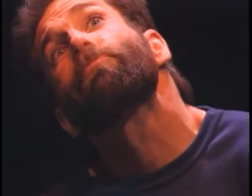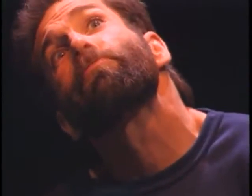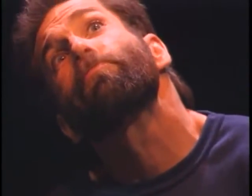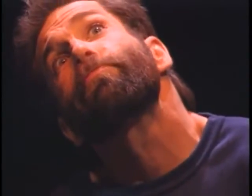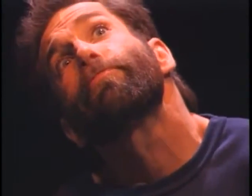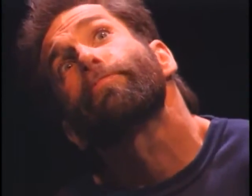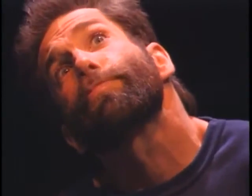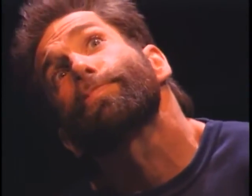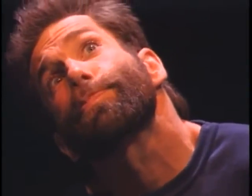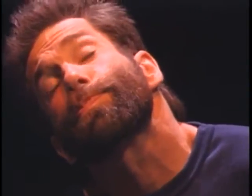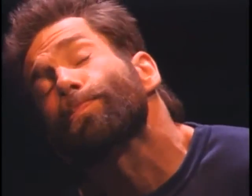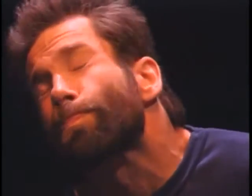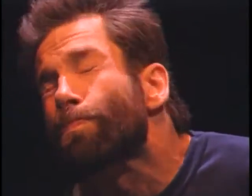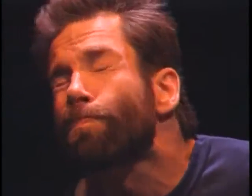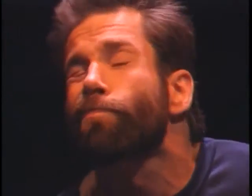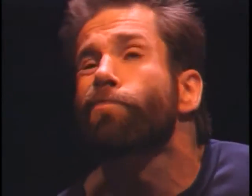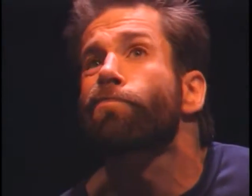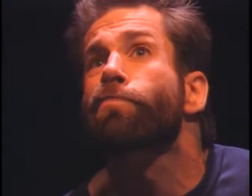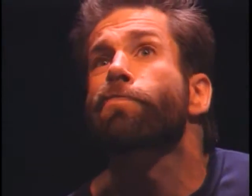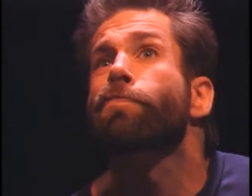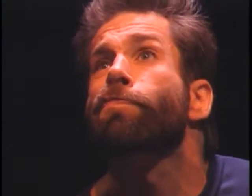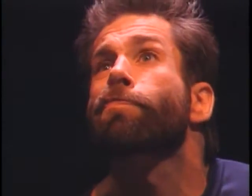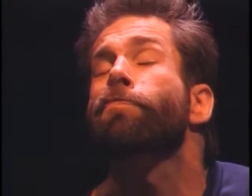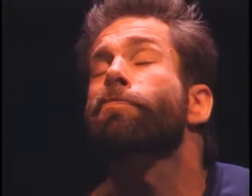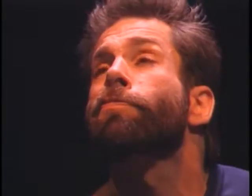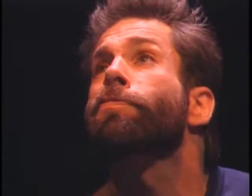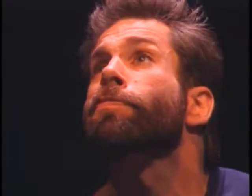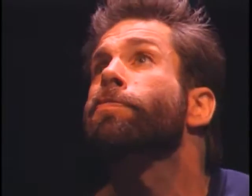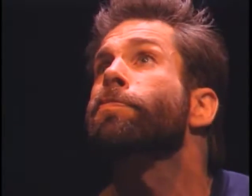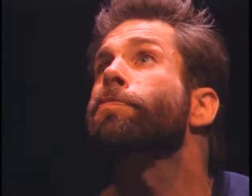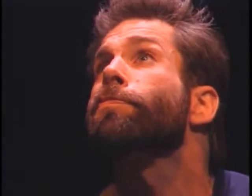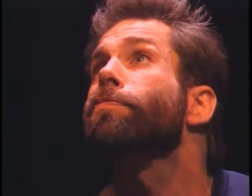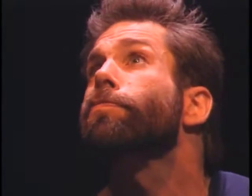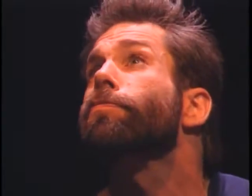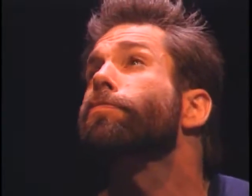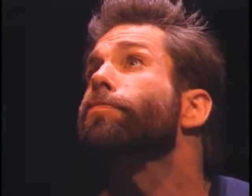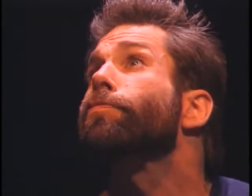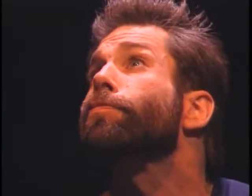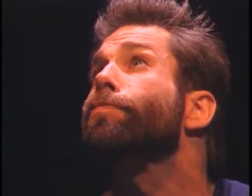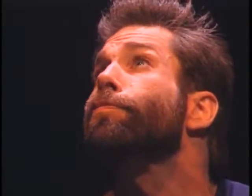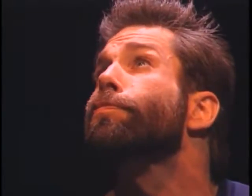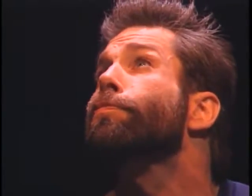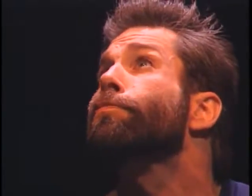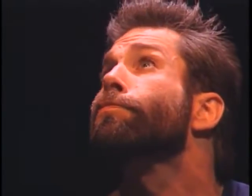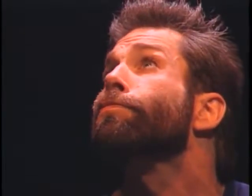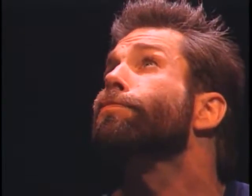say that there is a Power greater than my power my life represents a continual